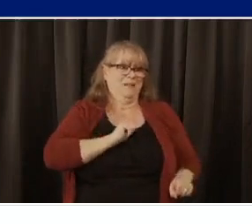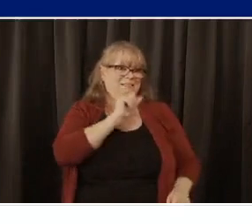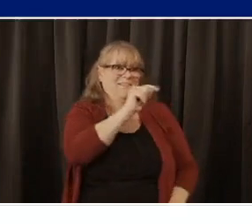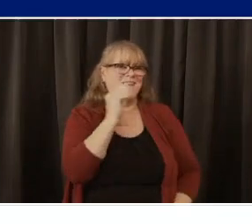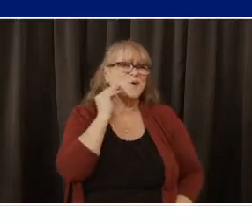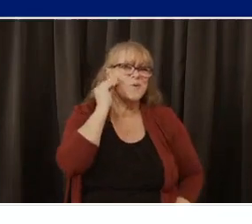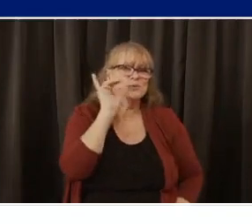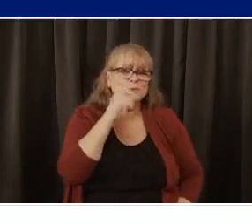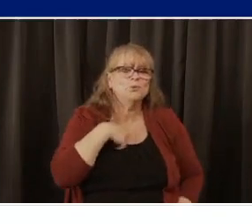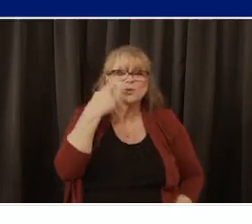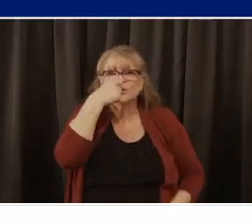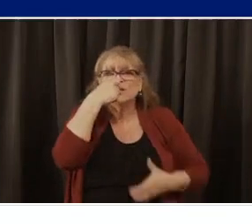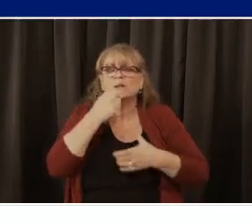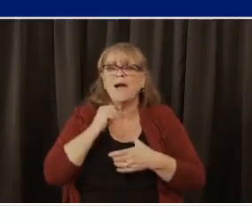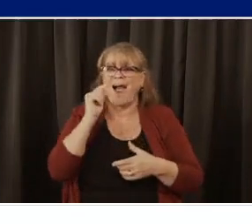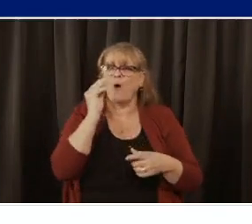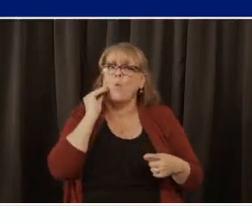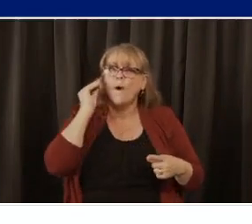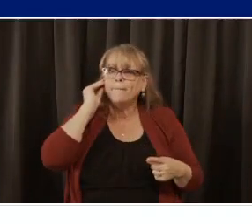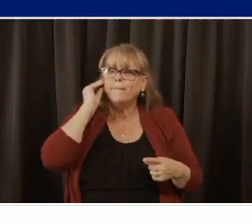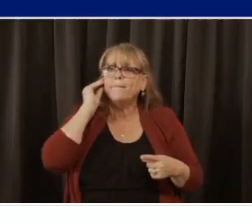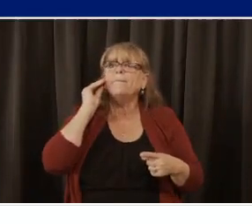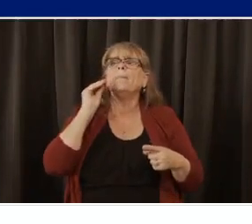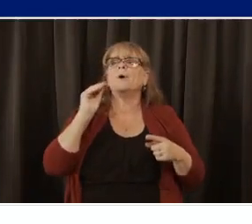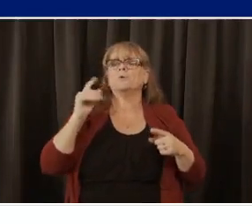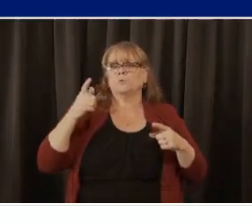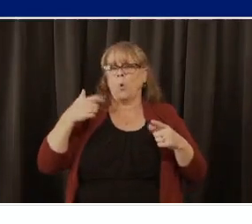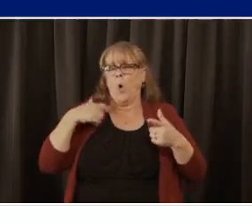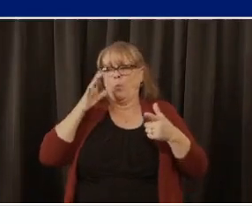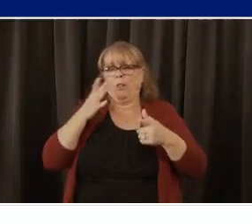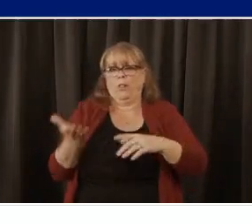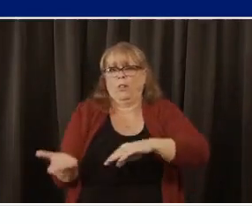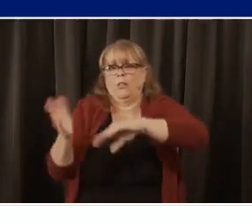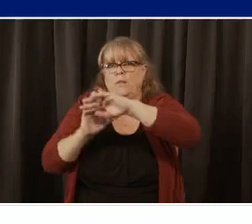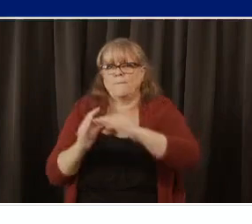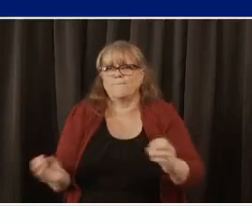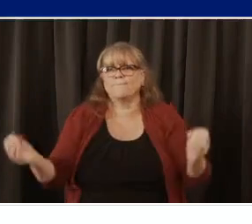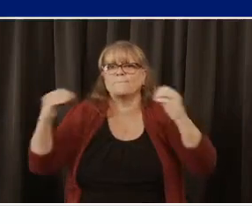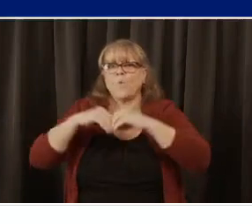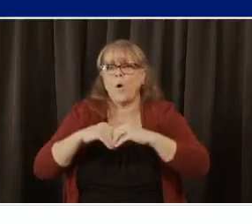extra layer of protection by expanding eligibility to the binax at home testing program it makes such